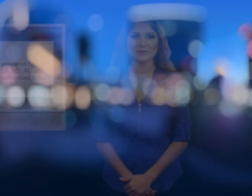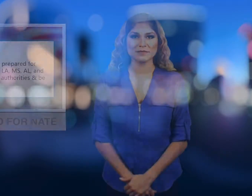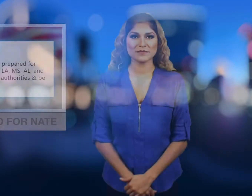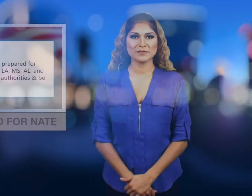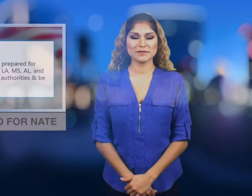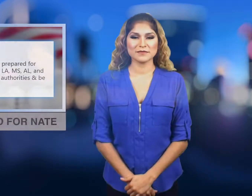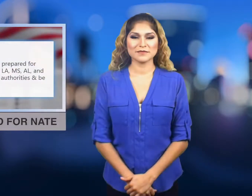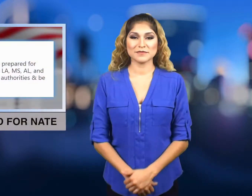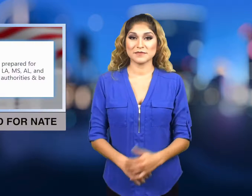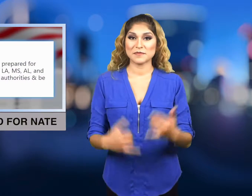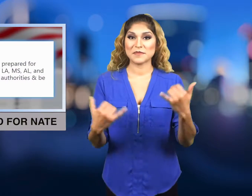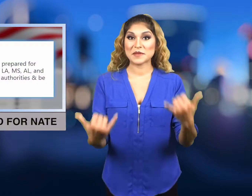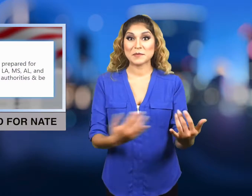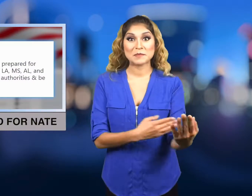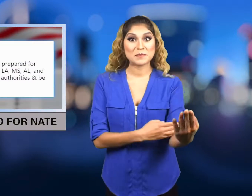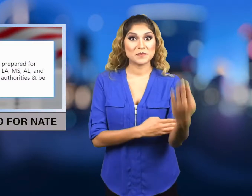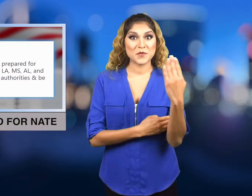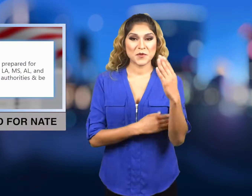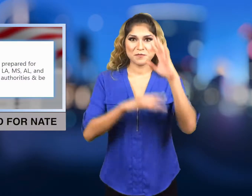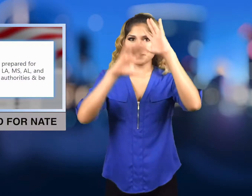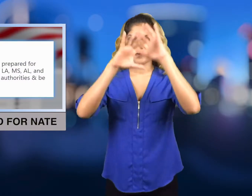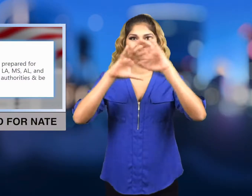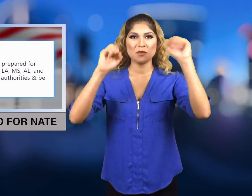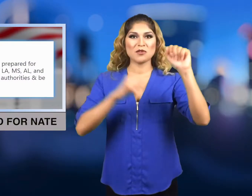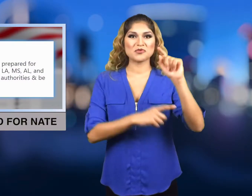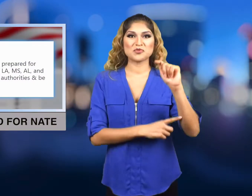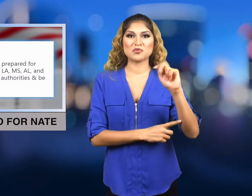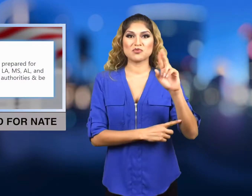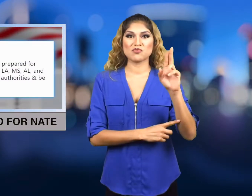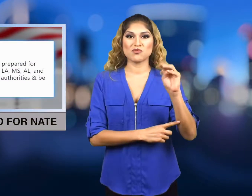This morning President Trump assured the